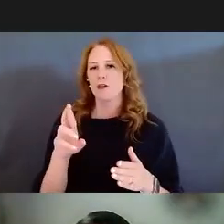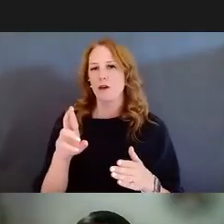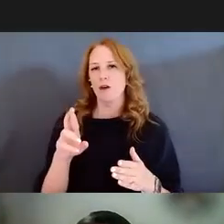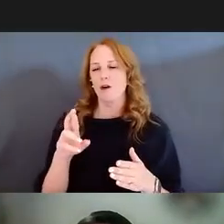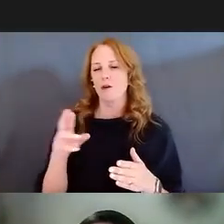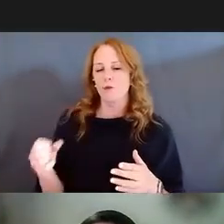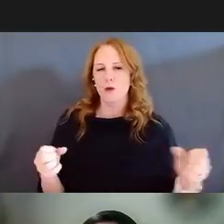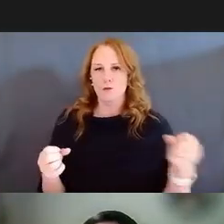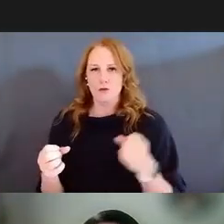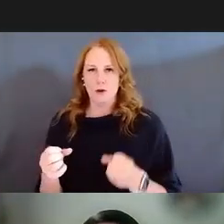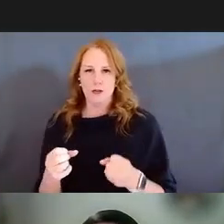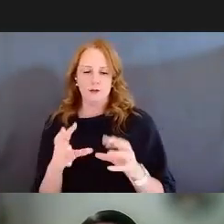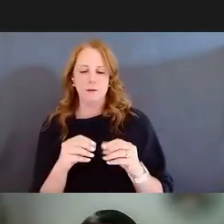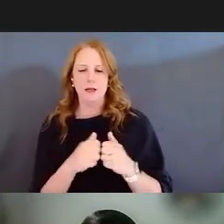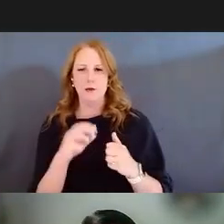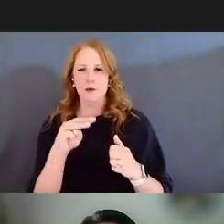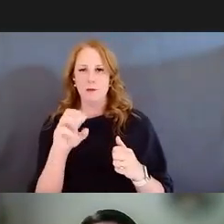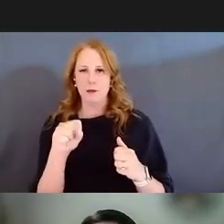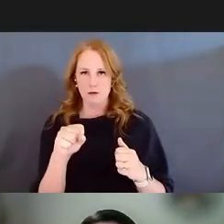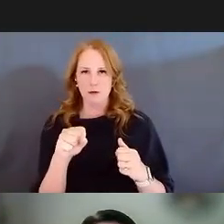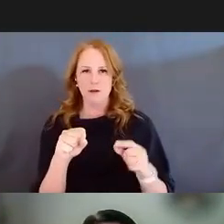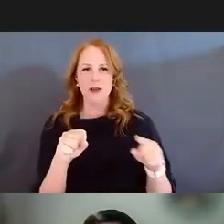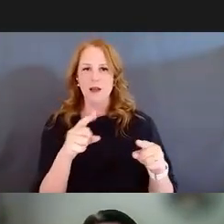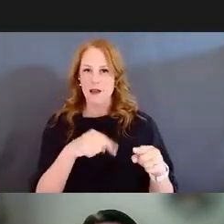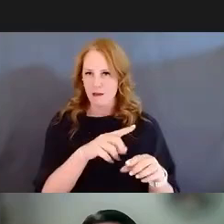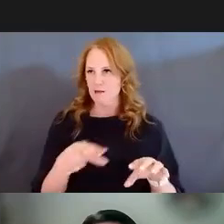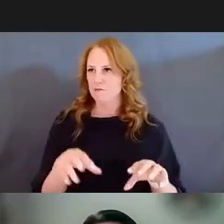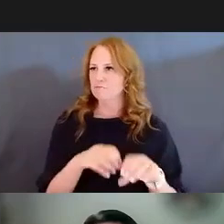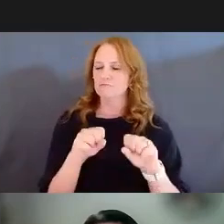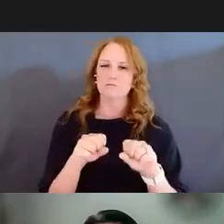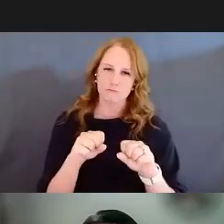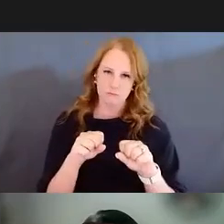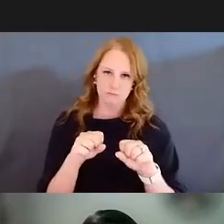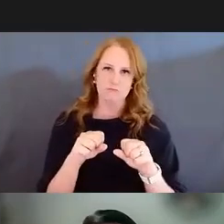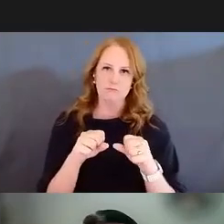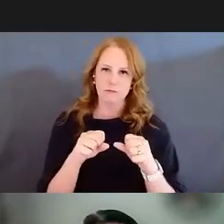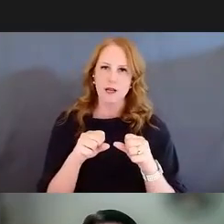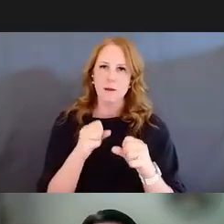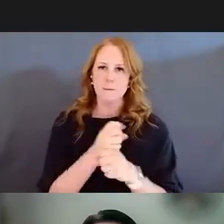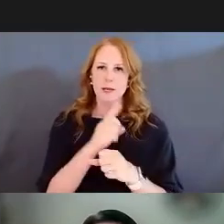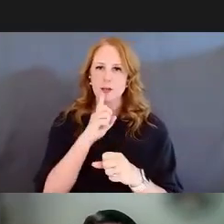with Microsoft and they stepped up to be able to assure that they had a point of contact and